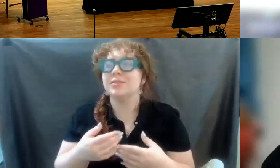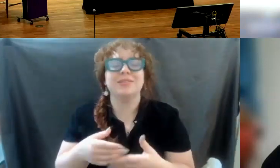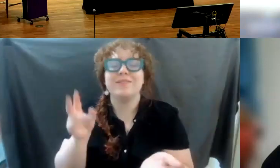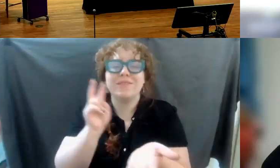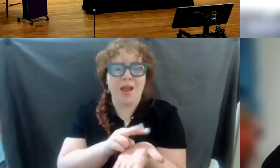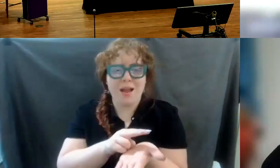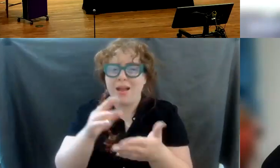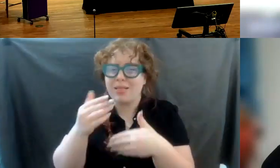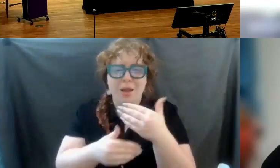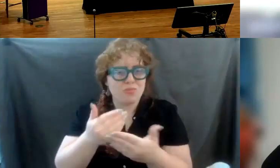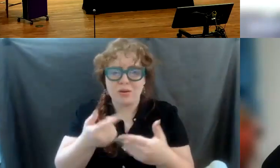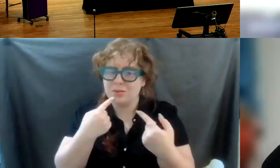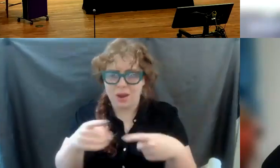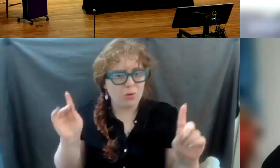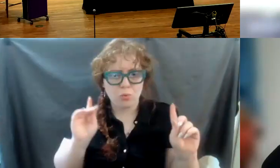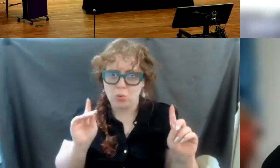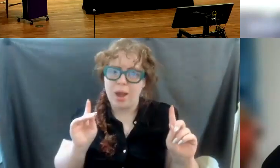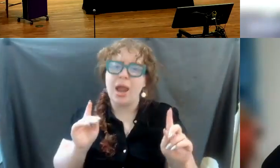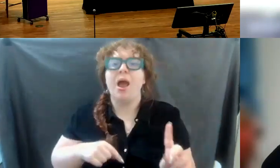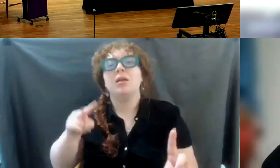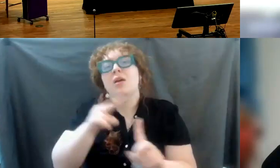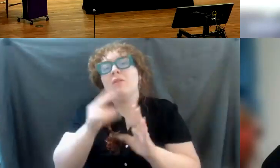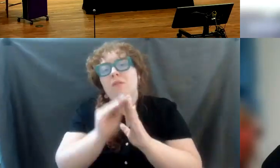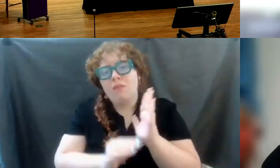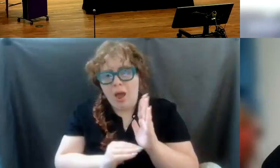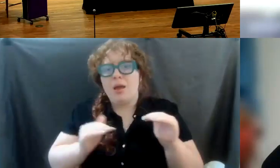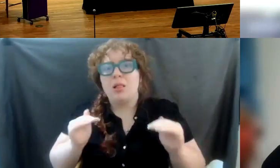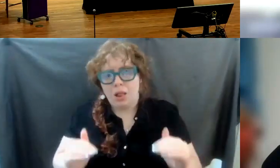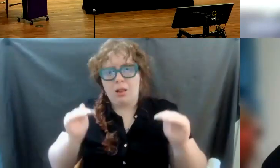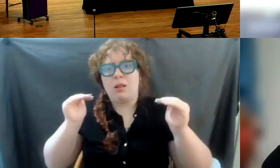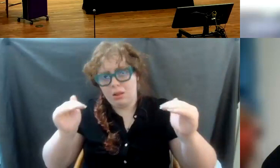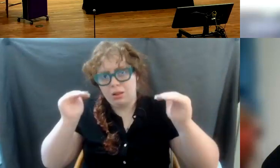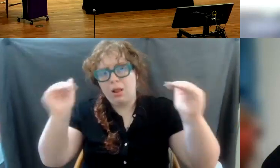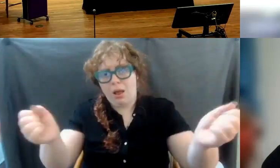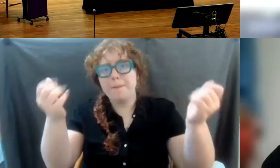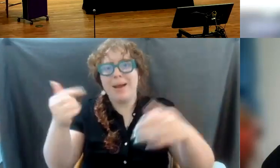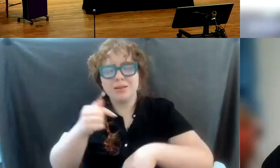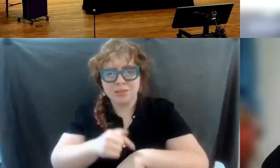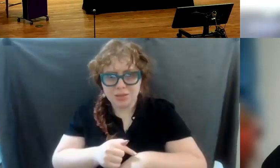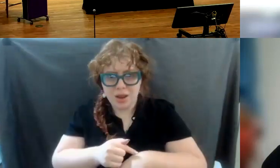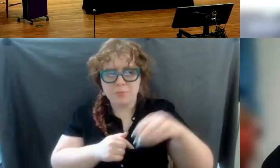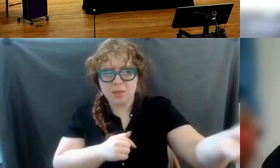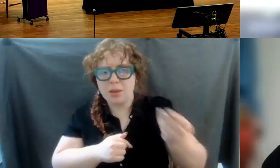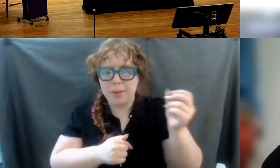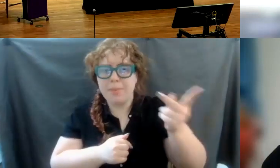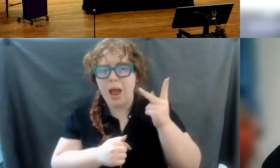You know, I had to file through certain levels and my grief would get returned because I didn't have enough copies.